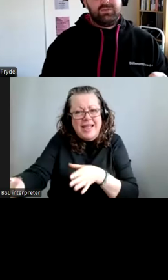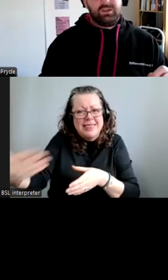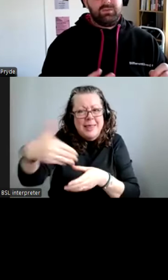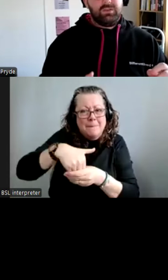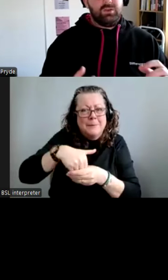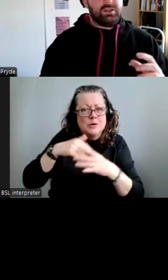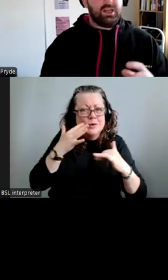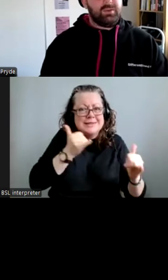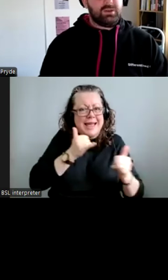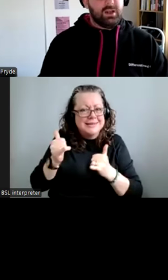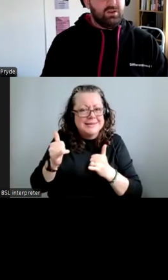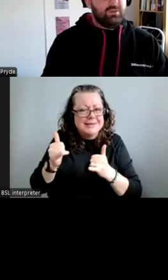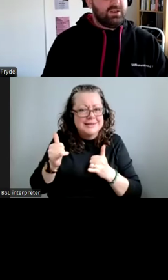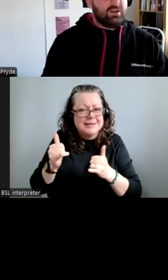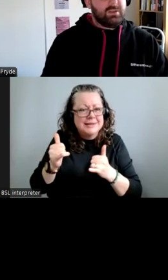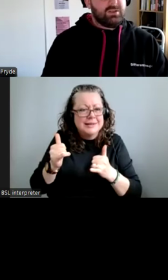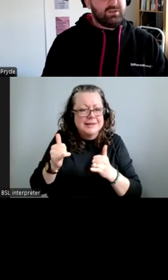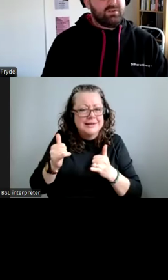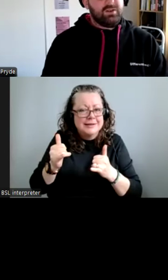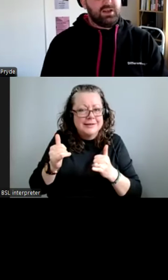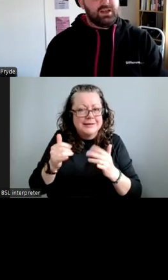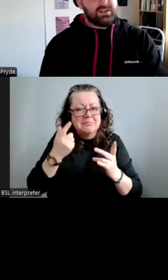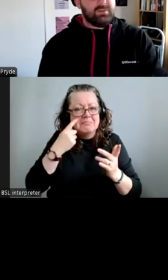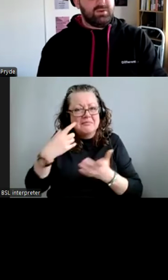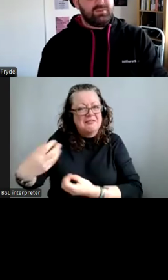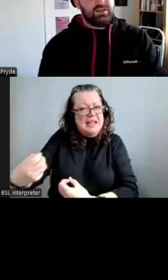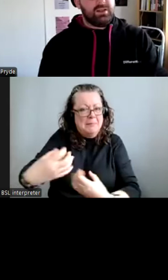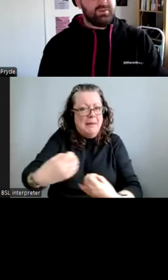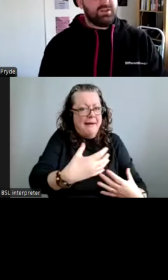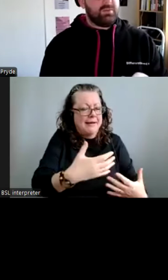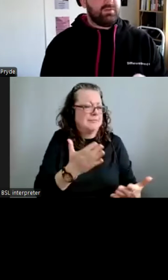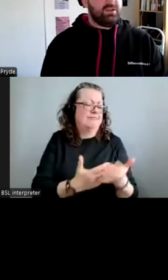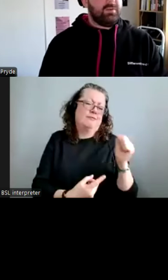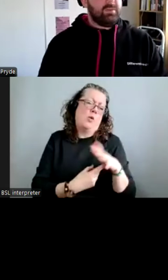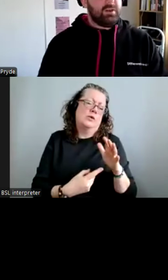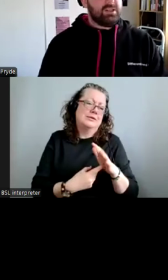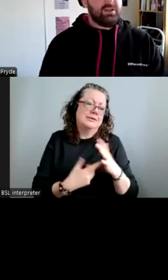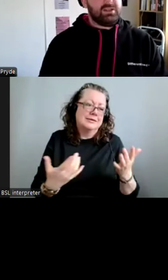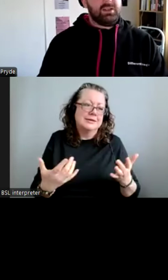Something that we've noticed happens quite a lot when it comes to delivering an accessible website, especially within the performing arts space,